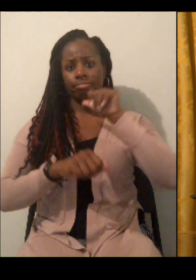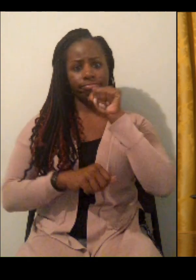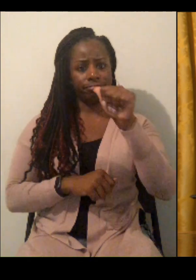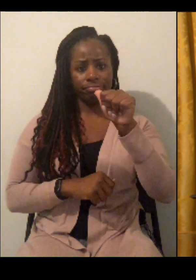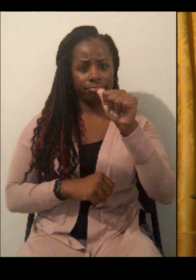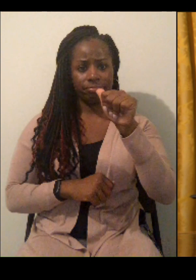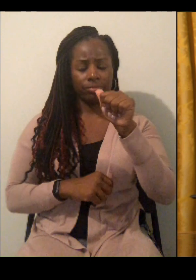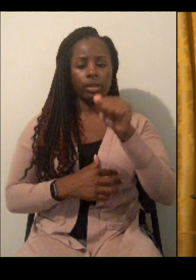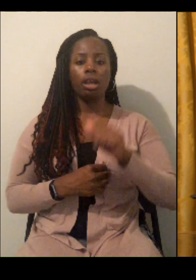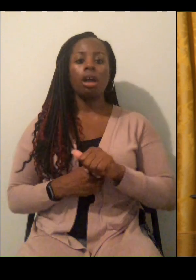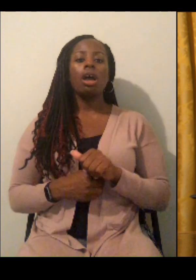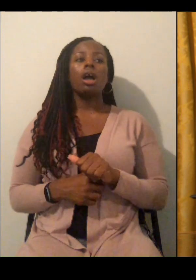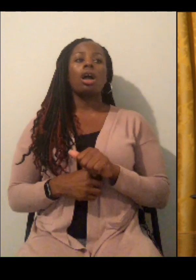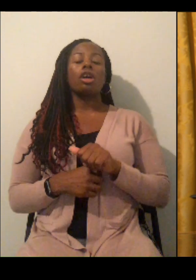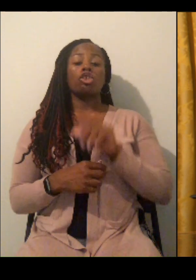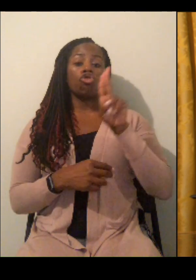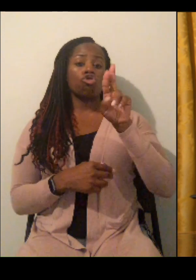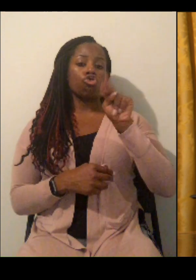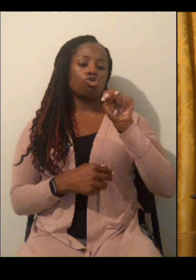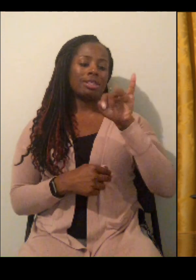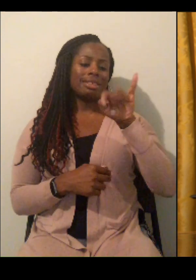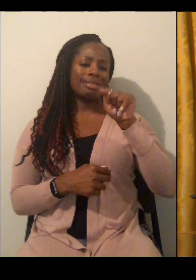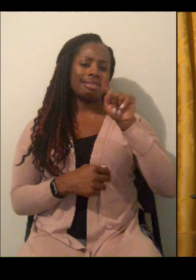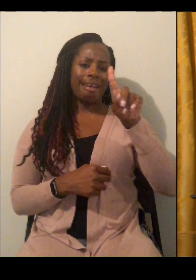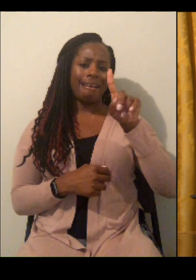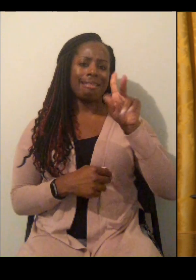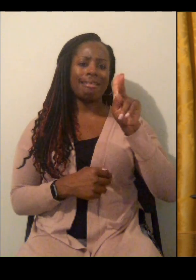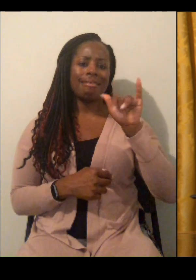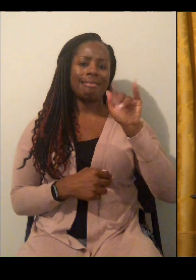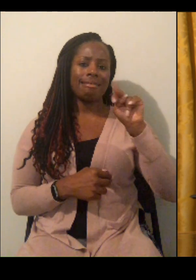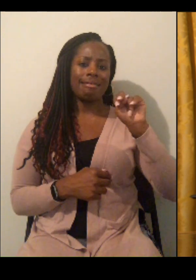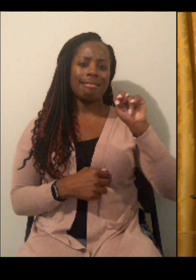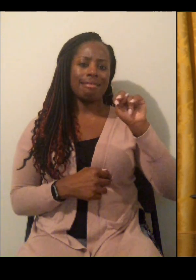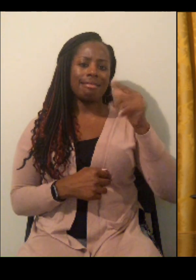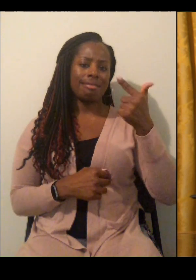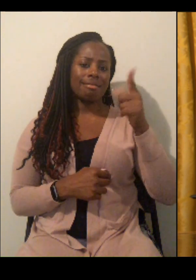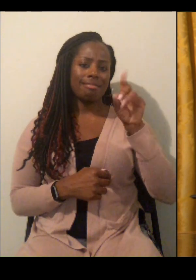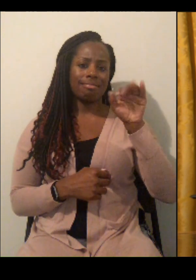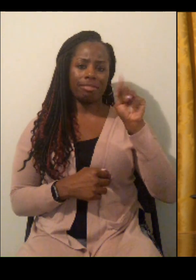United Kingdom at the same time we are monitoring the situation in China and